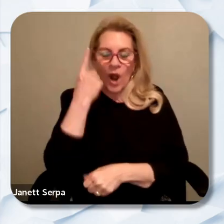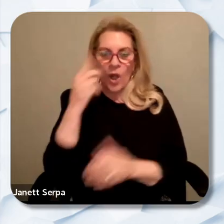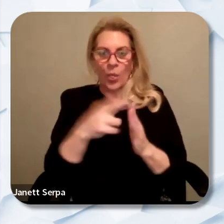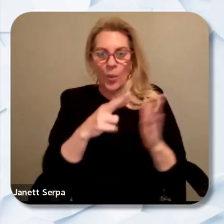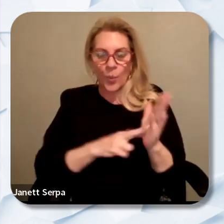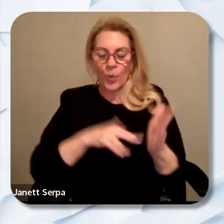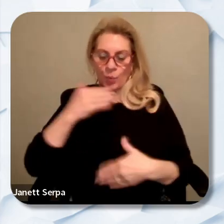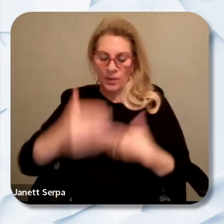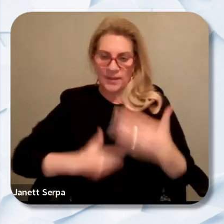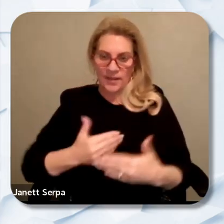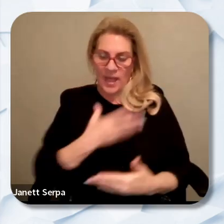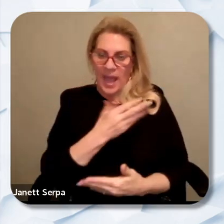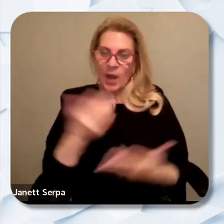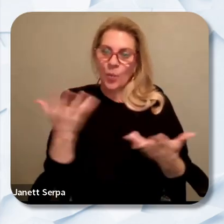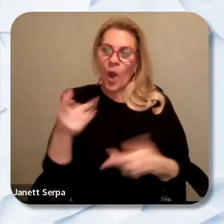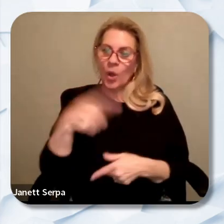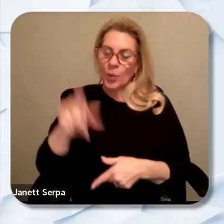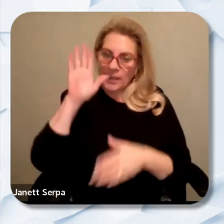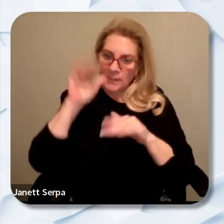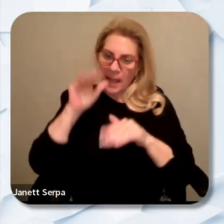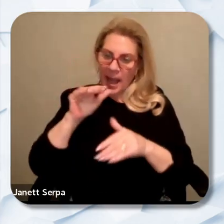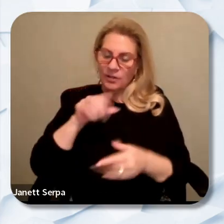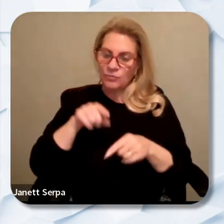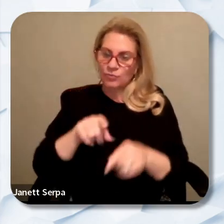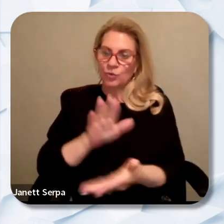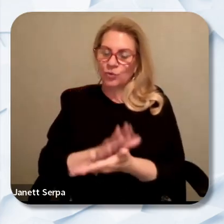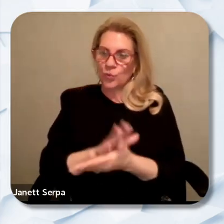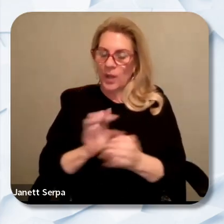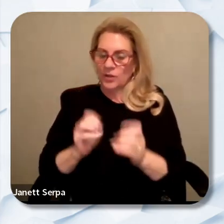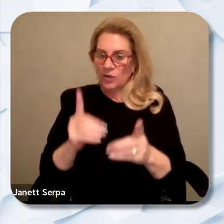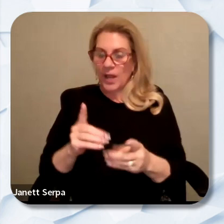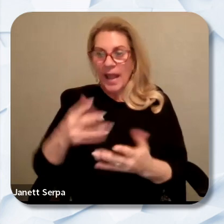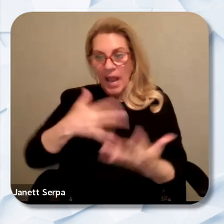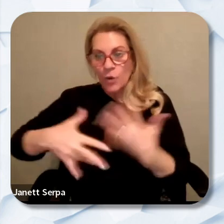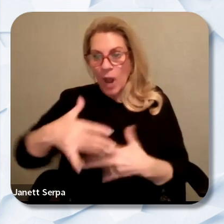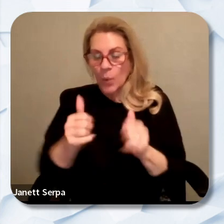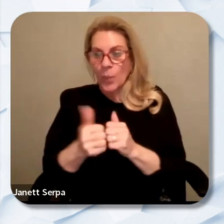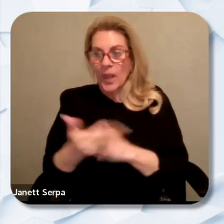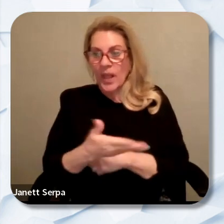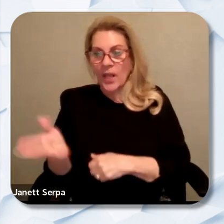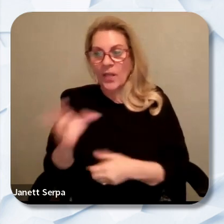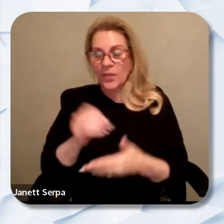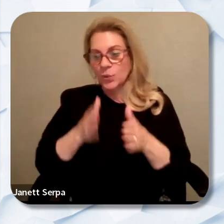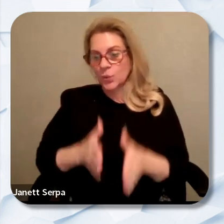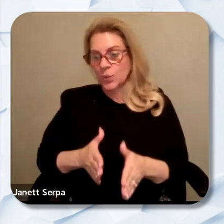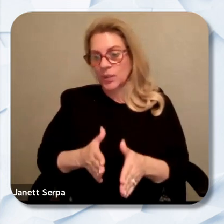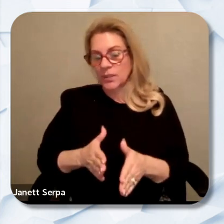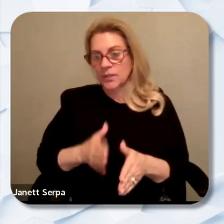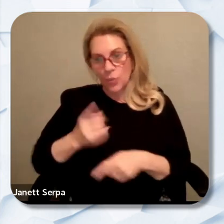procedures and academic expectations. Interact with students. Interact with students regularly